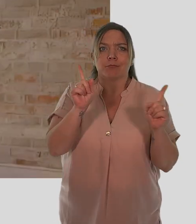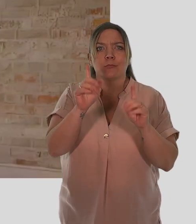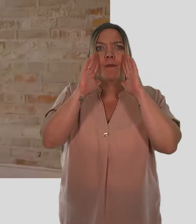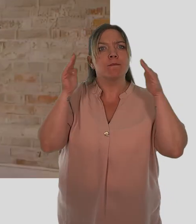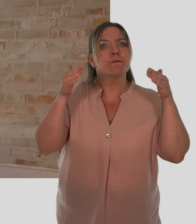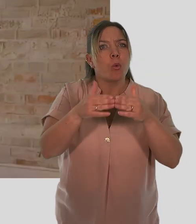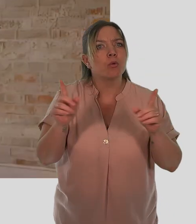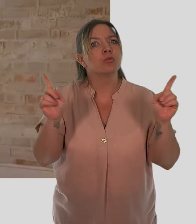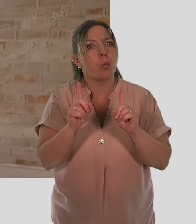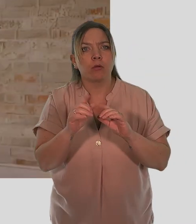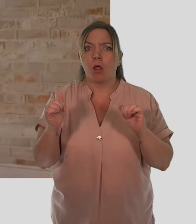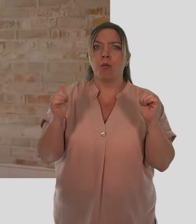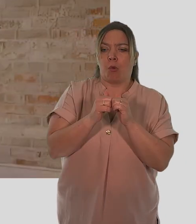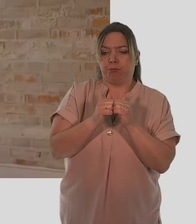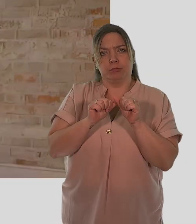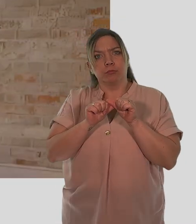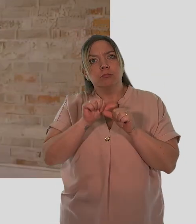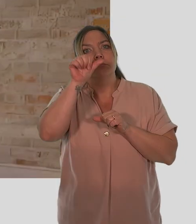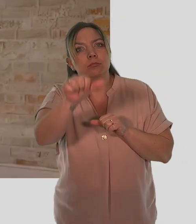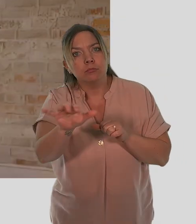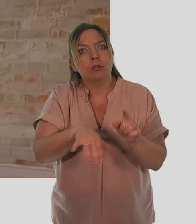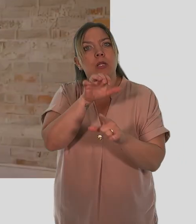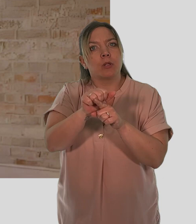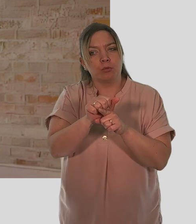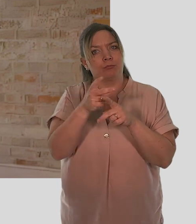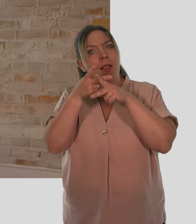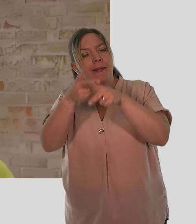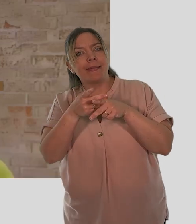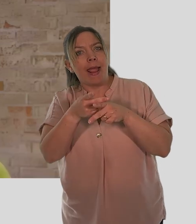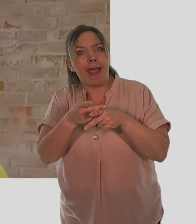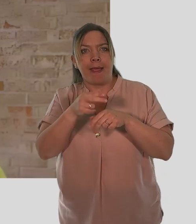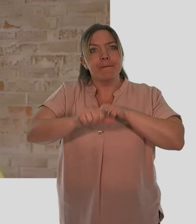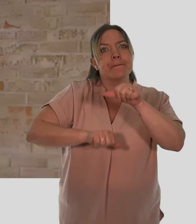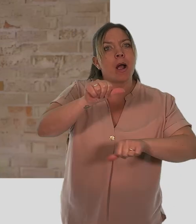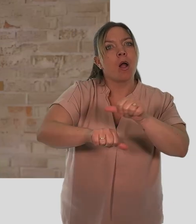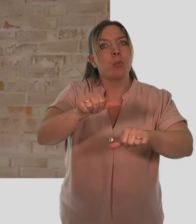the importance of post-diagnosis dementia care, what constitutes